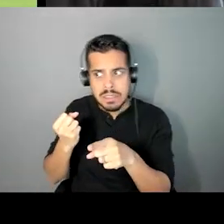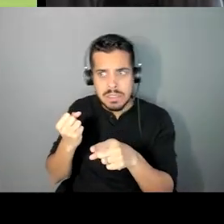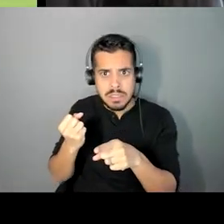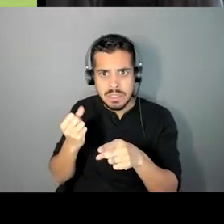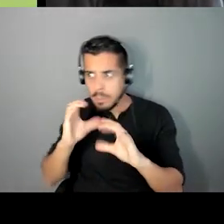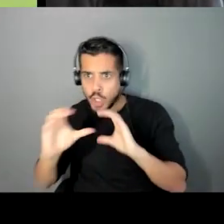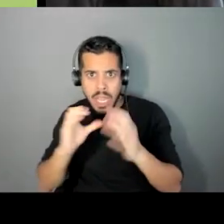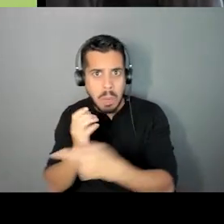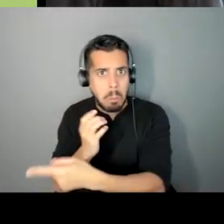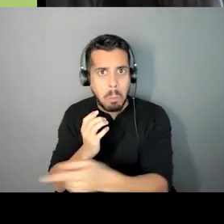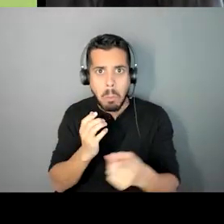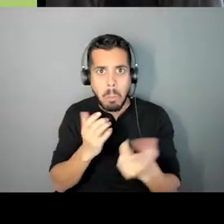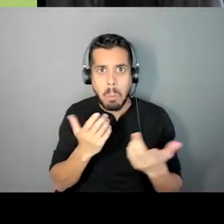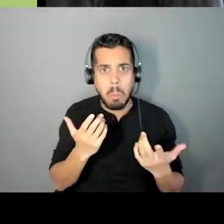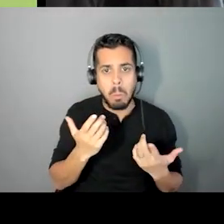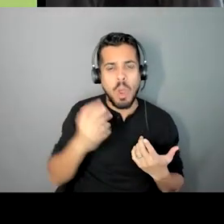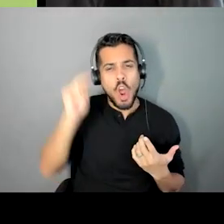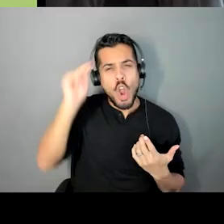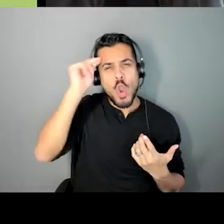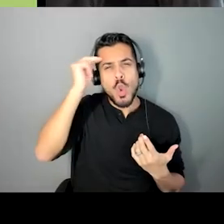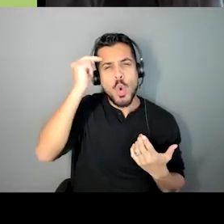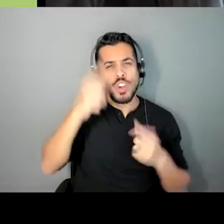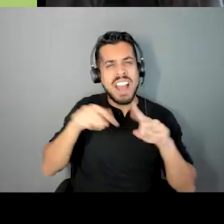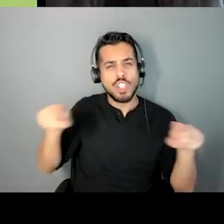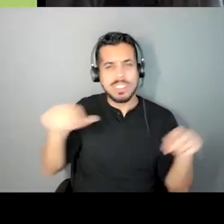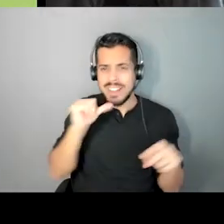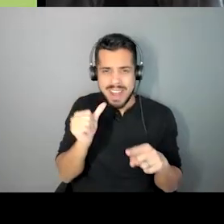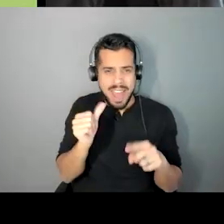Uh... neurodiversity wasn't even a topic. And you know, I worked in technology.